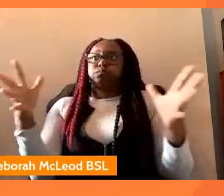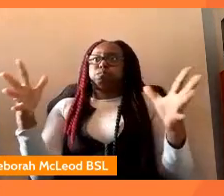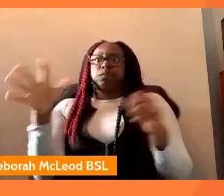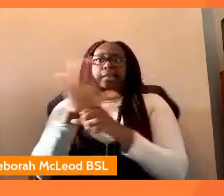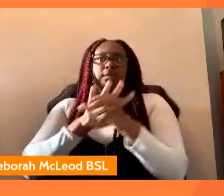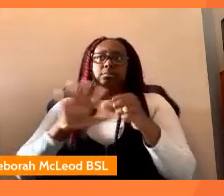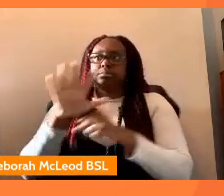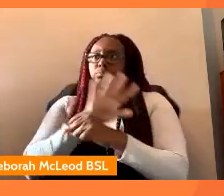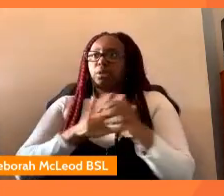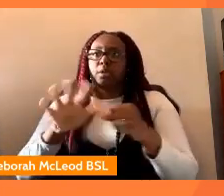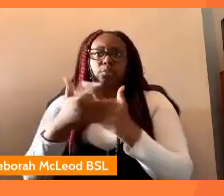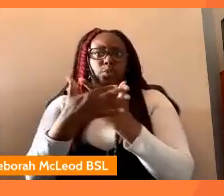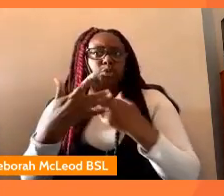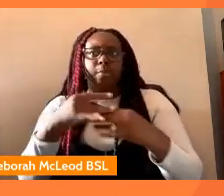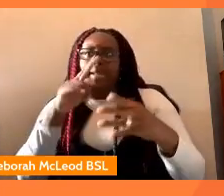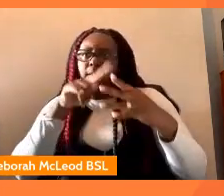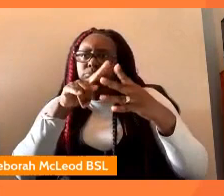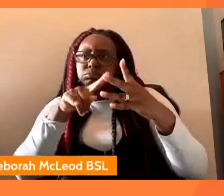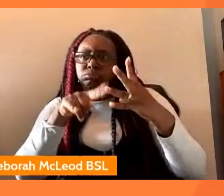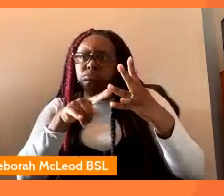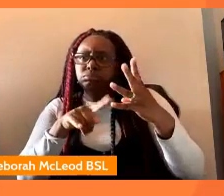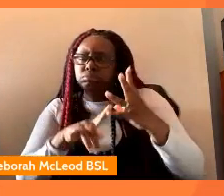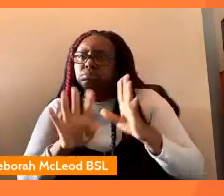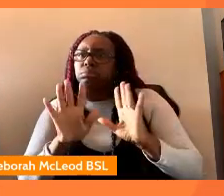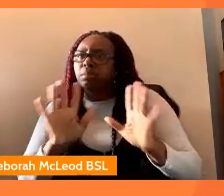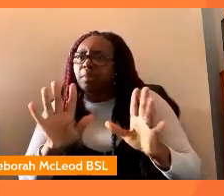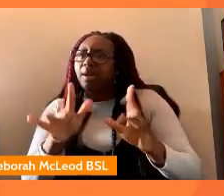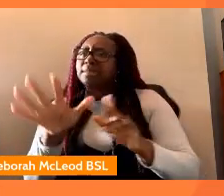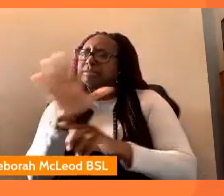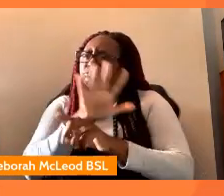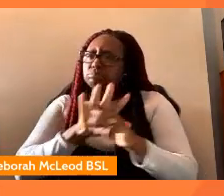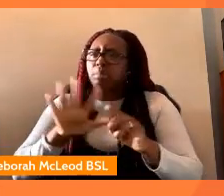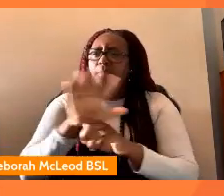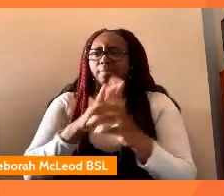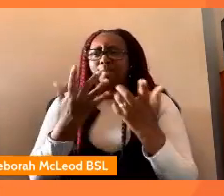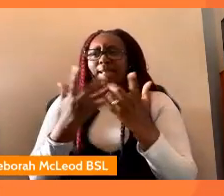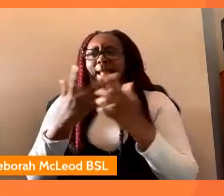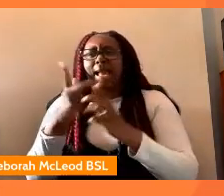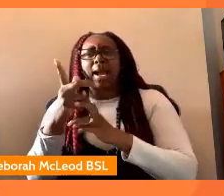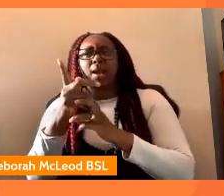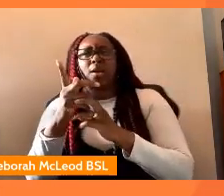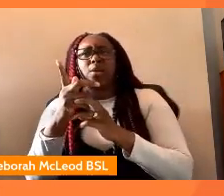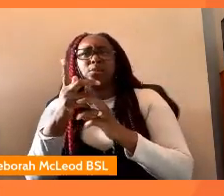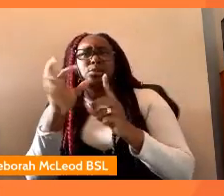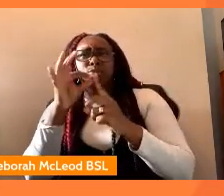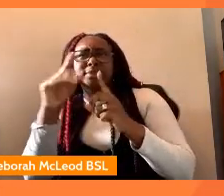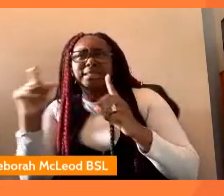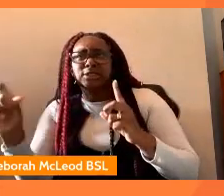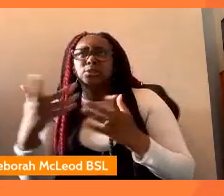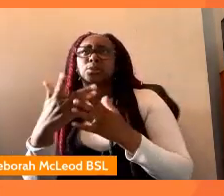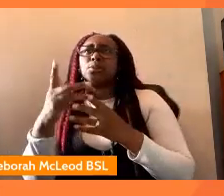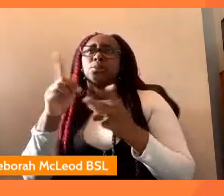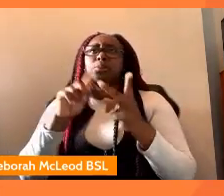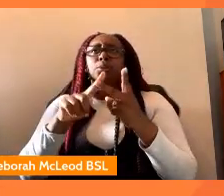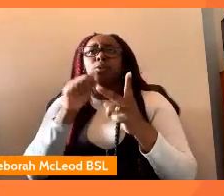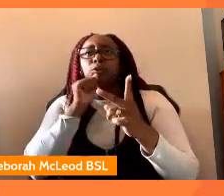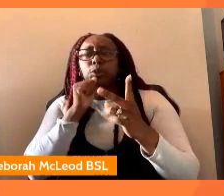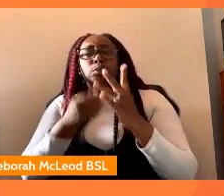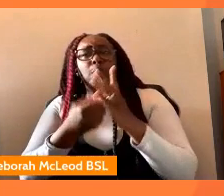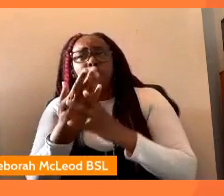I am not going to talk about too many specific projects, I am going to talk about a general approach as to how we can do digital, how we can use immersive media and how we can take advantage of some of